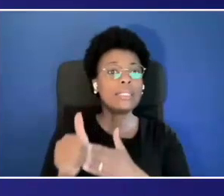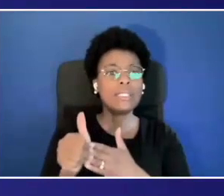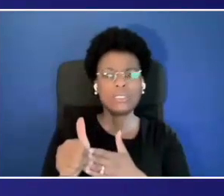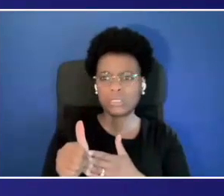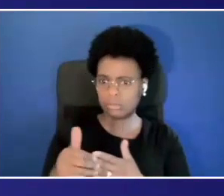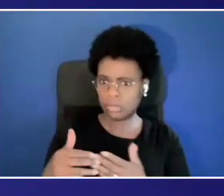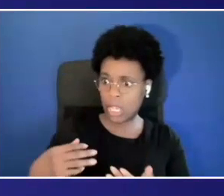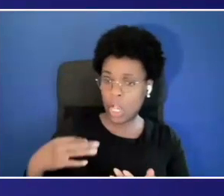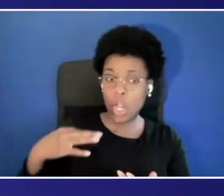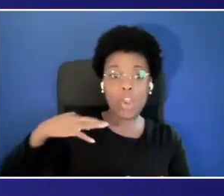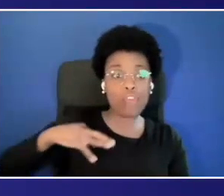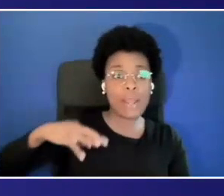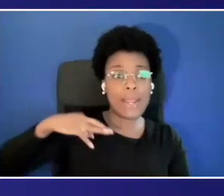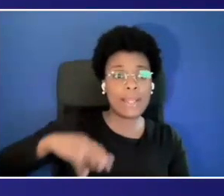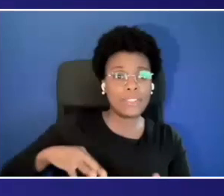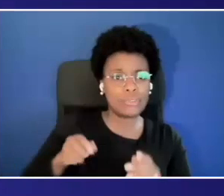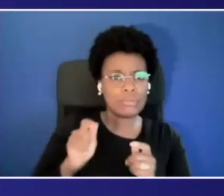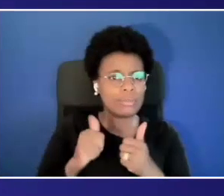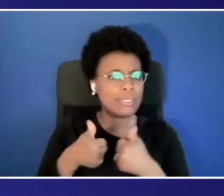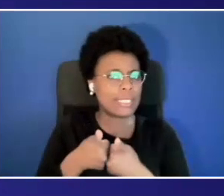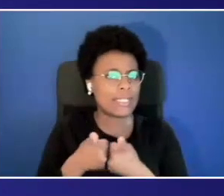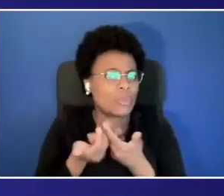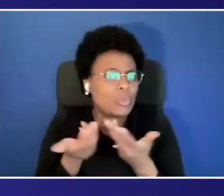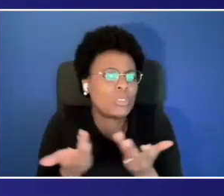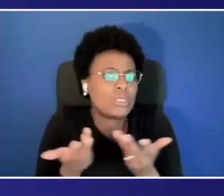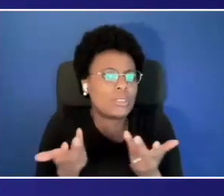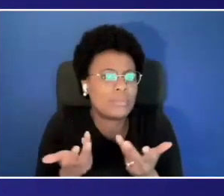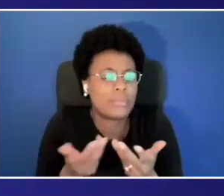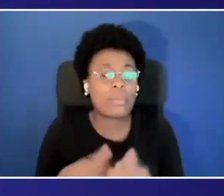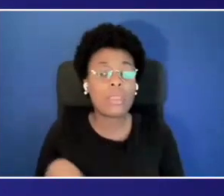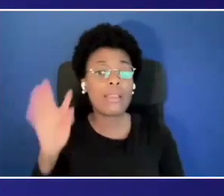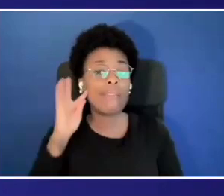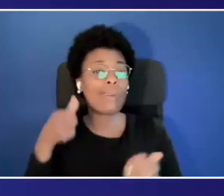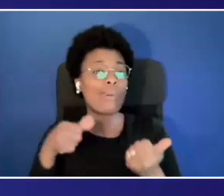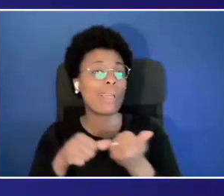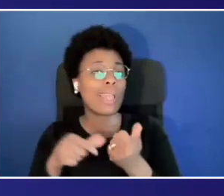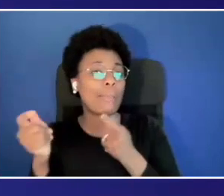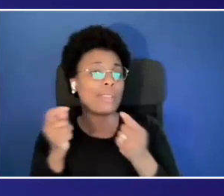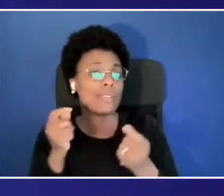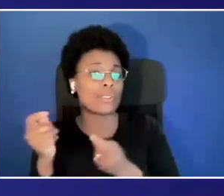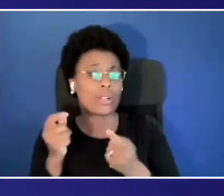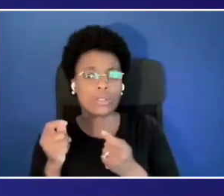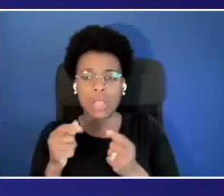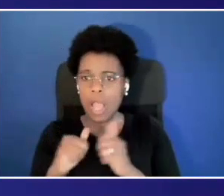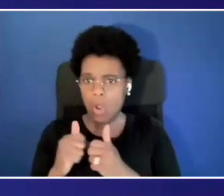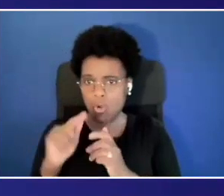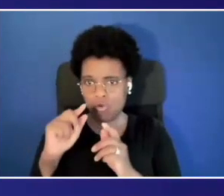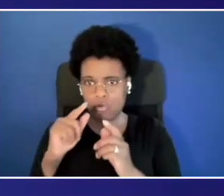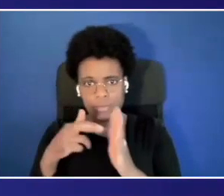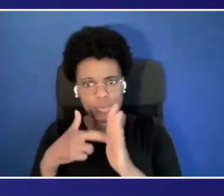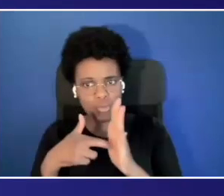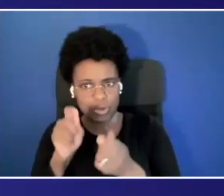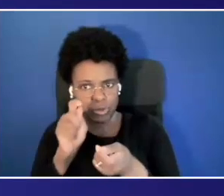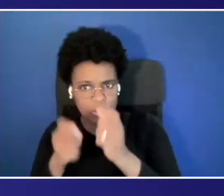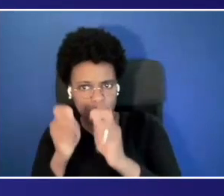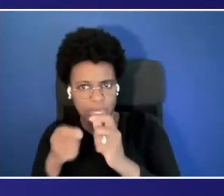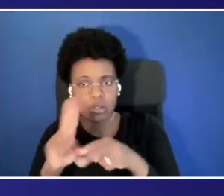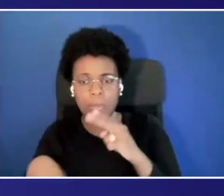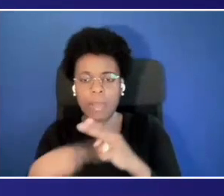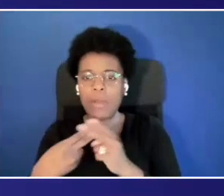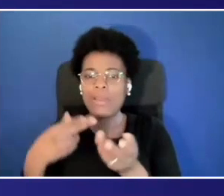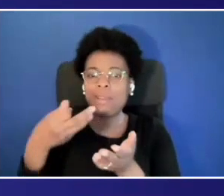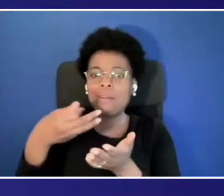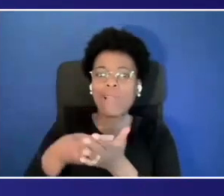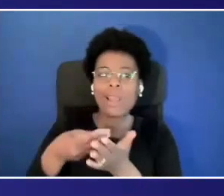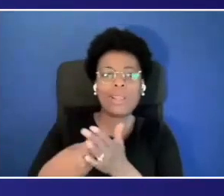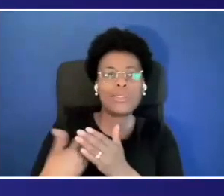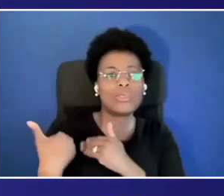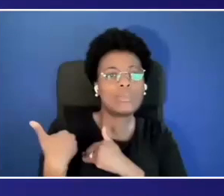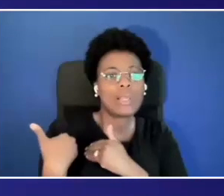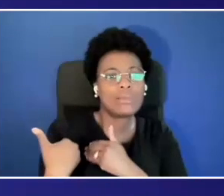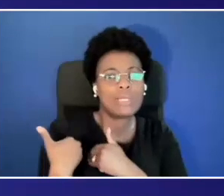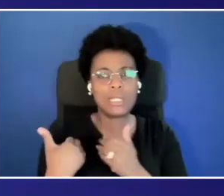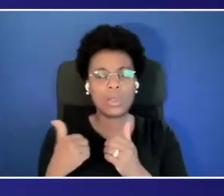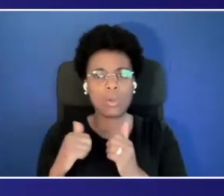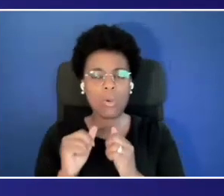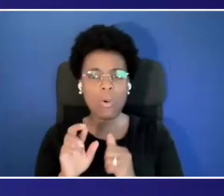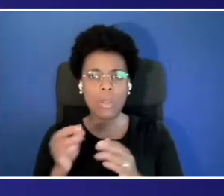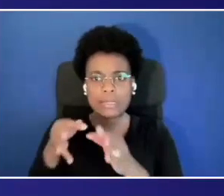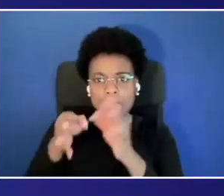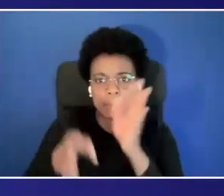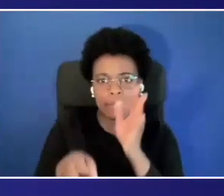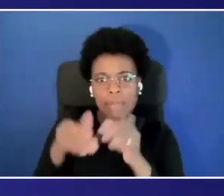Financial aid administrators, are there any improvements that we can make to rules around financial responsibility or change in ownership to simplify the process while maintaining program integrity.